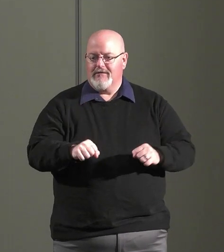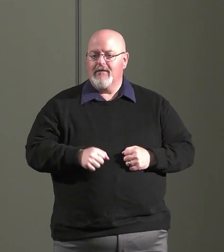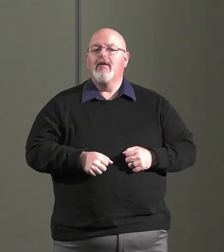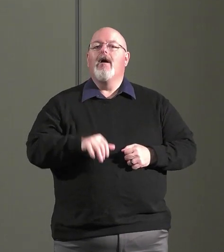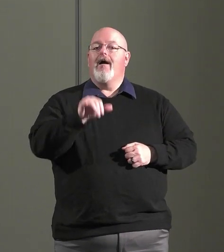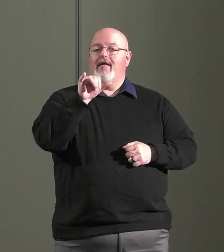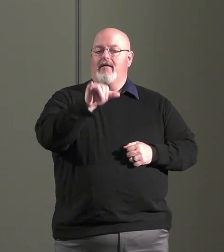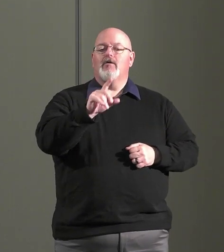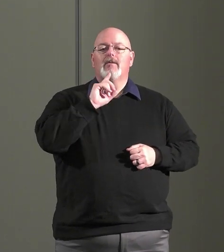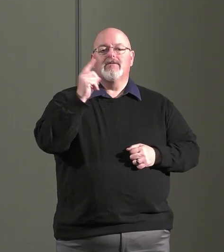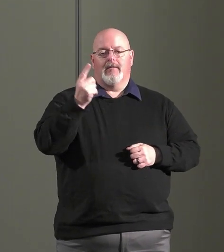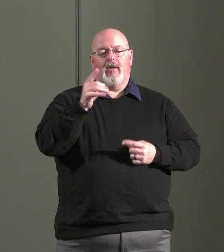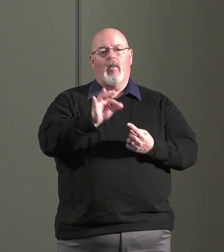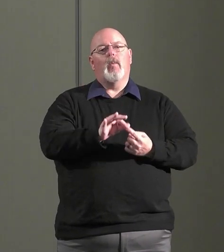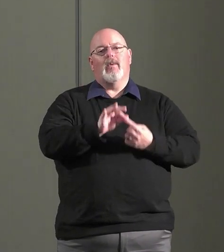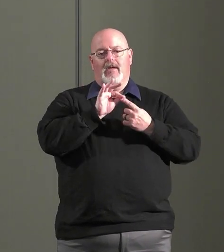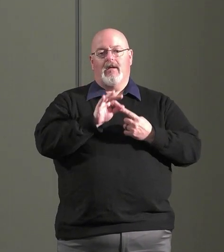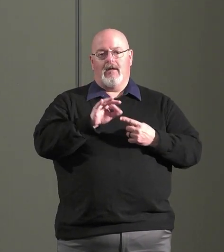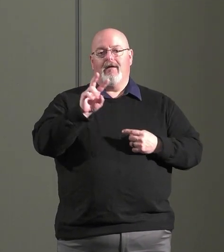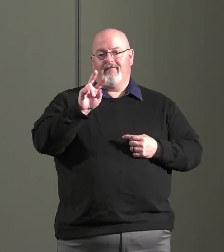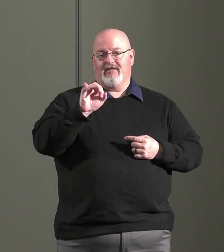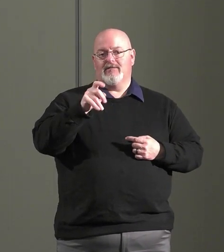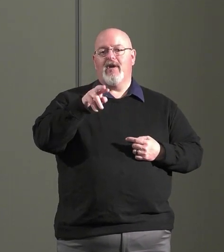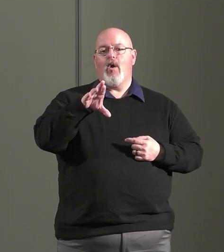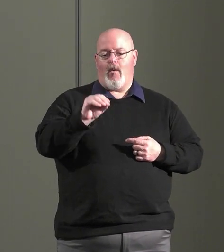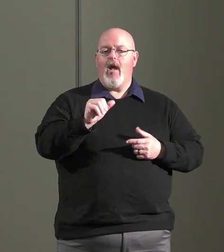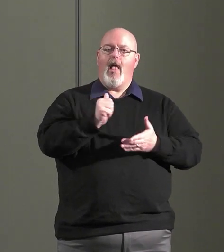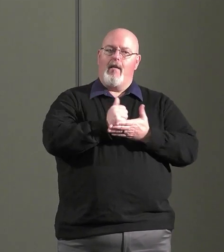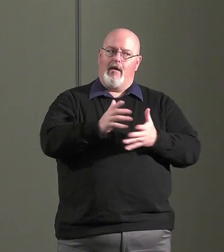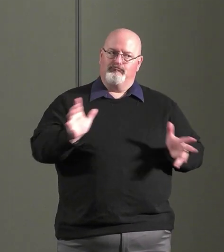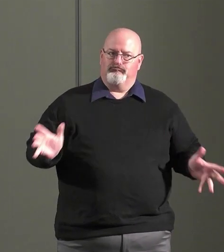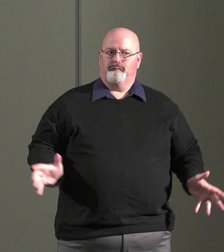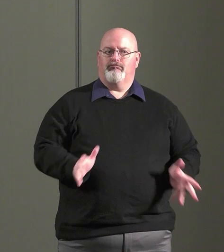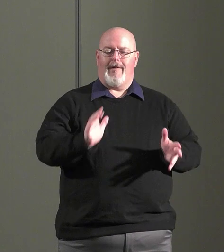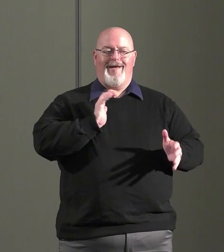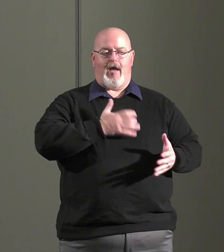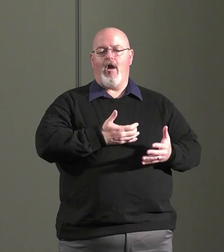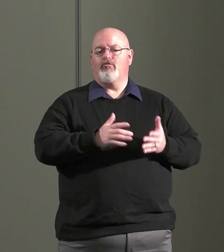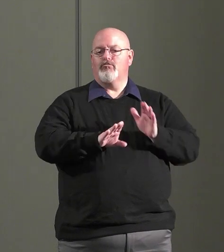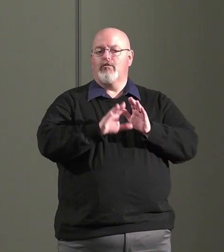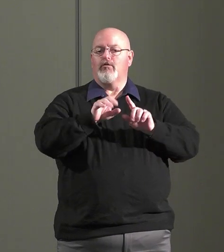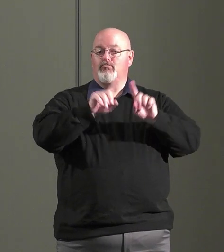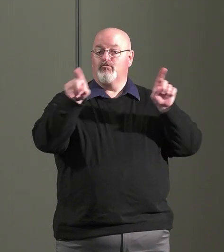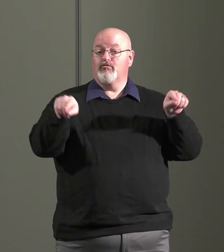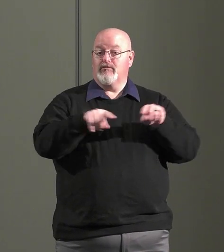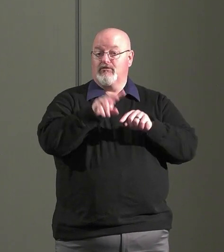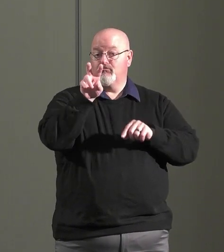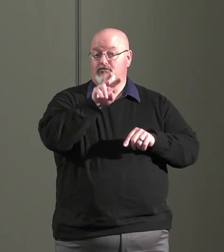is really something unique about Vispero and helps promote our screen reader development